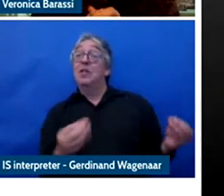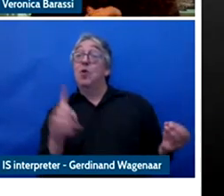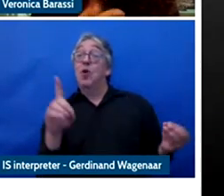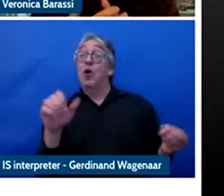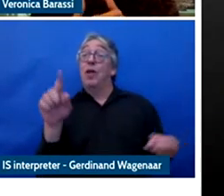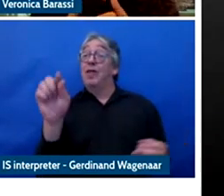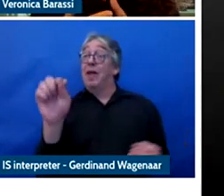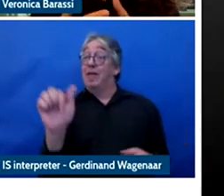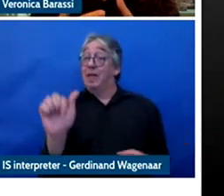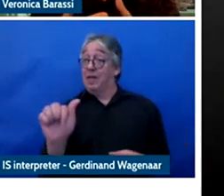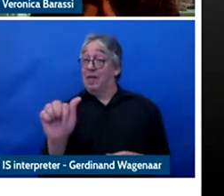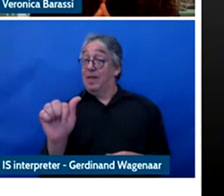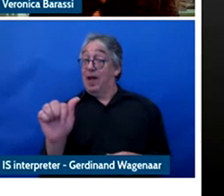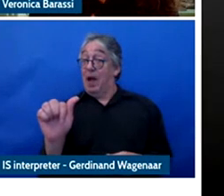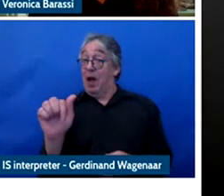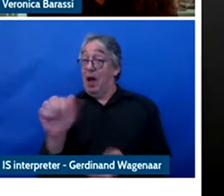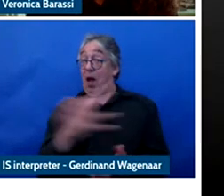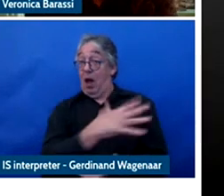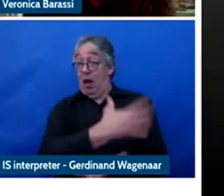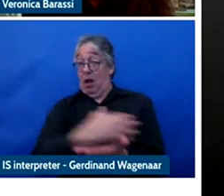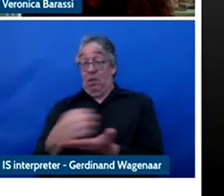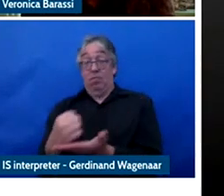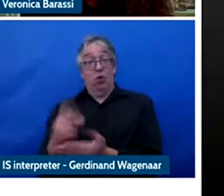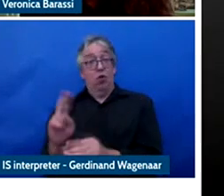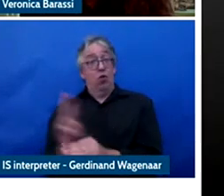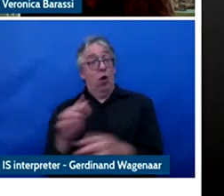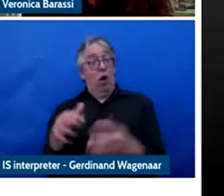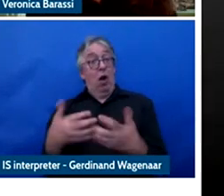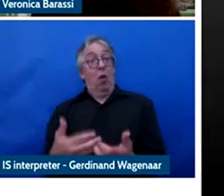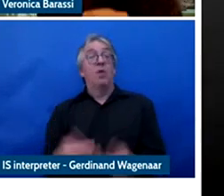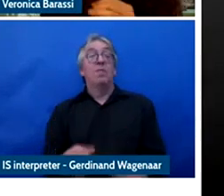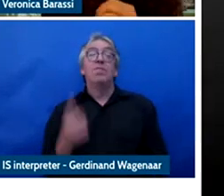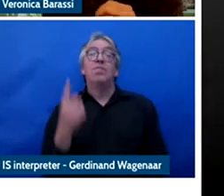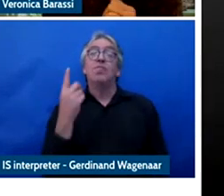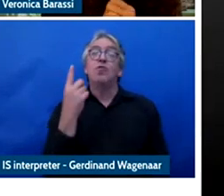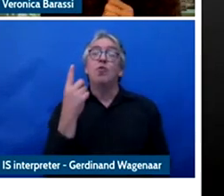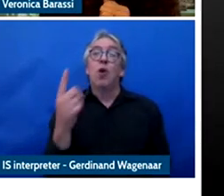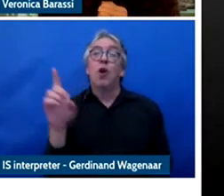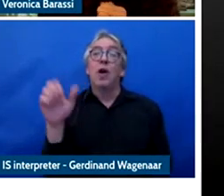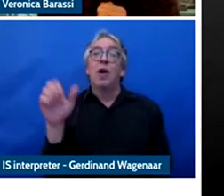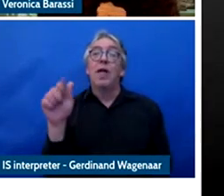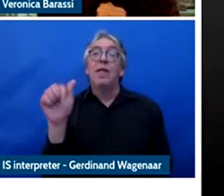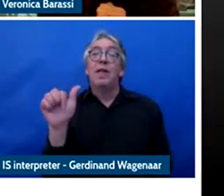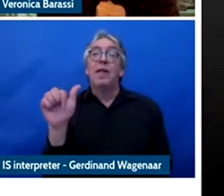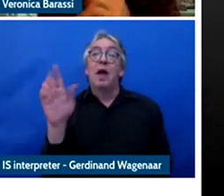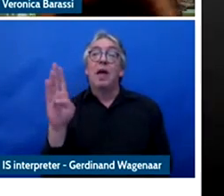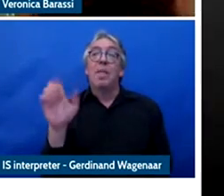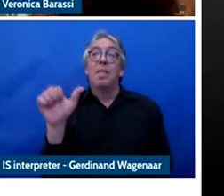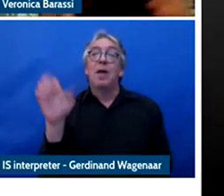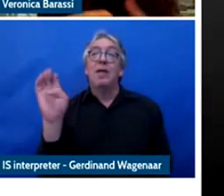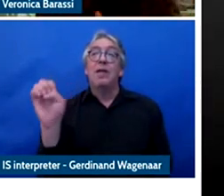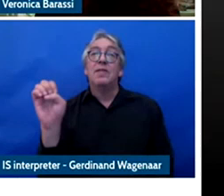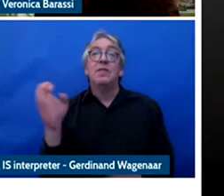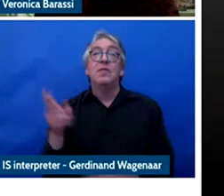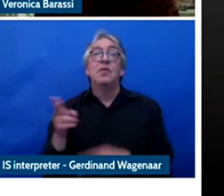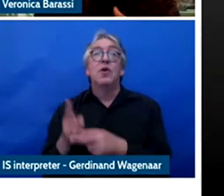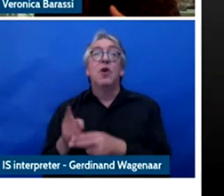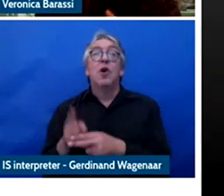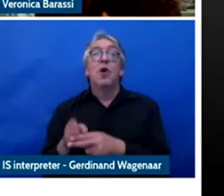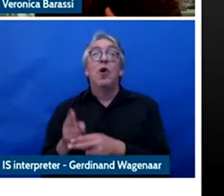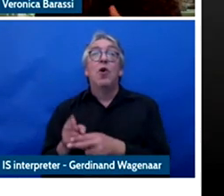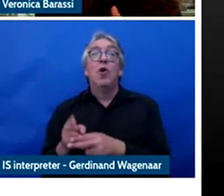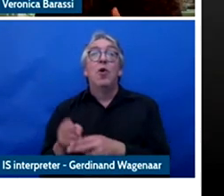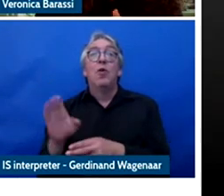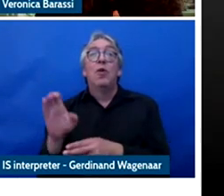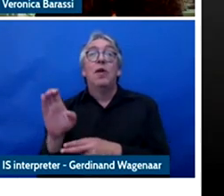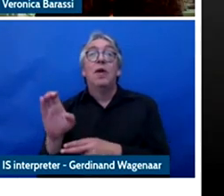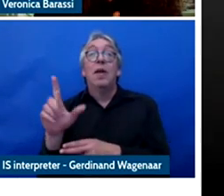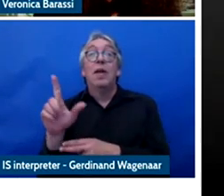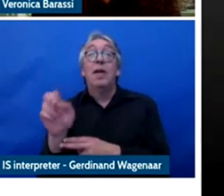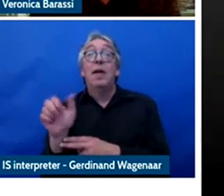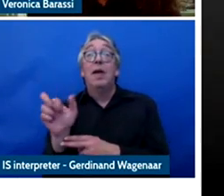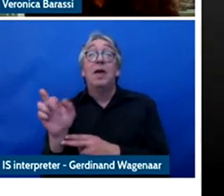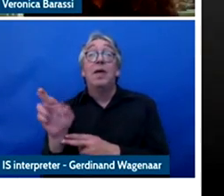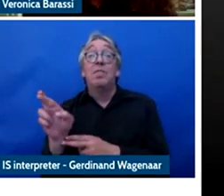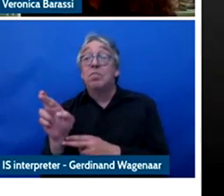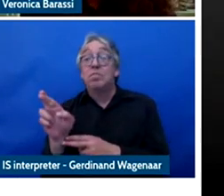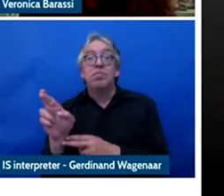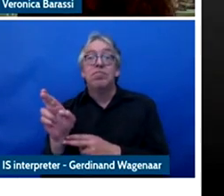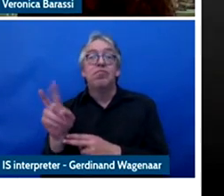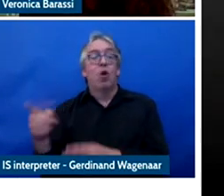I used a couple of database called clear and that is a database owned by Reuters